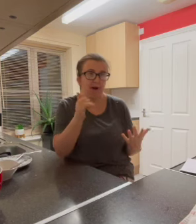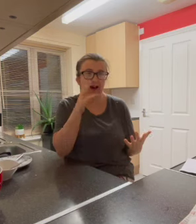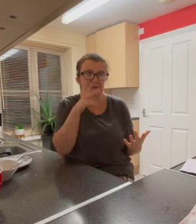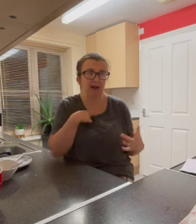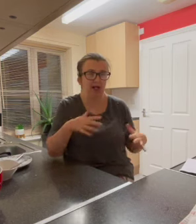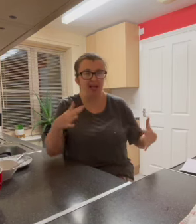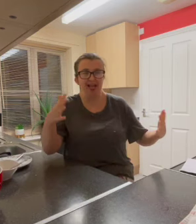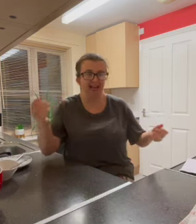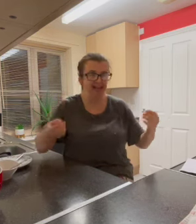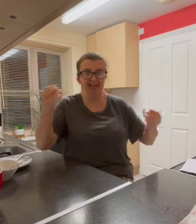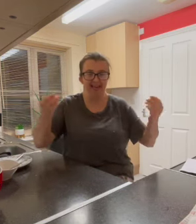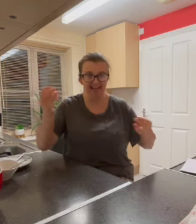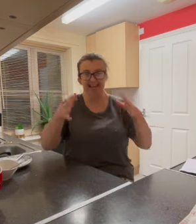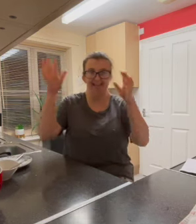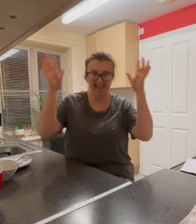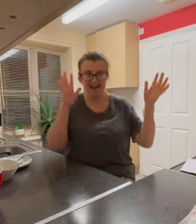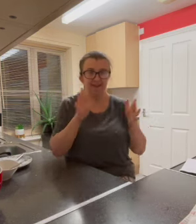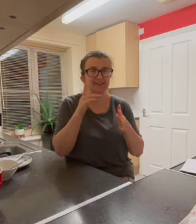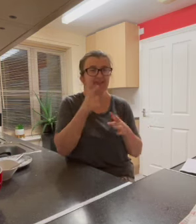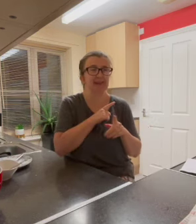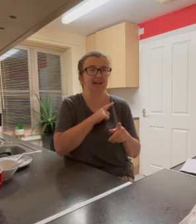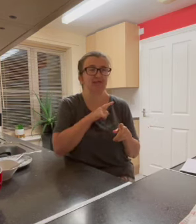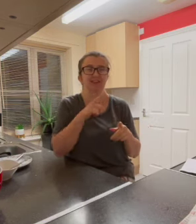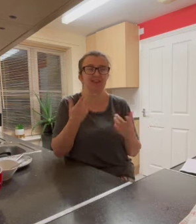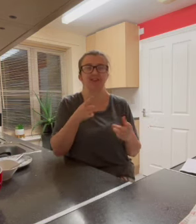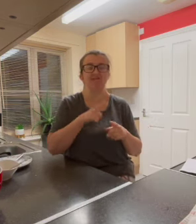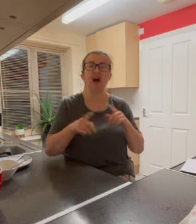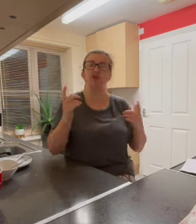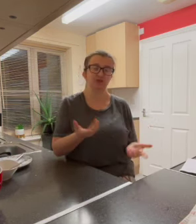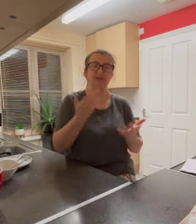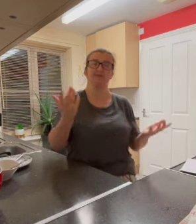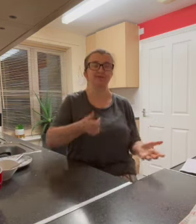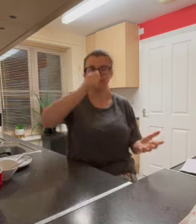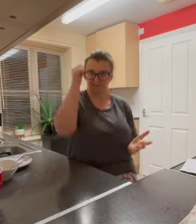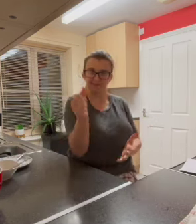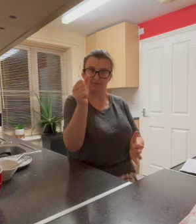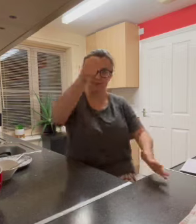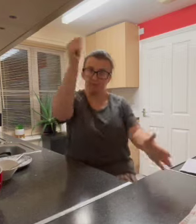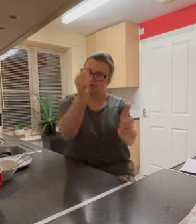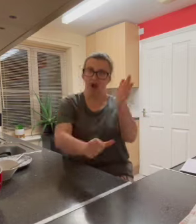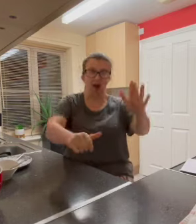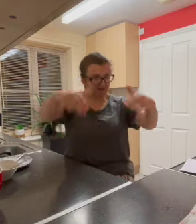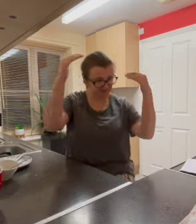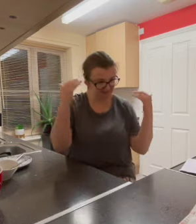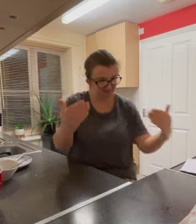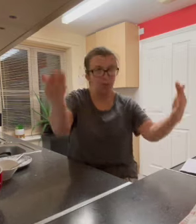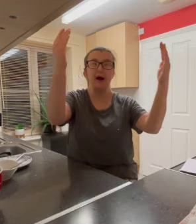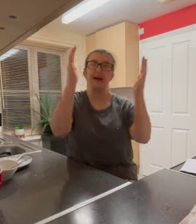You might notice that I might talk all over place... Because I am just trying to just press the recode,